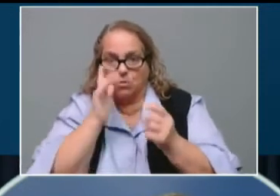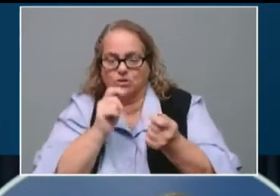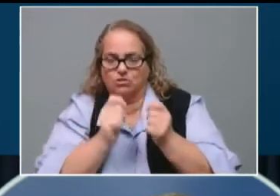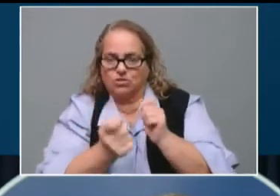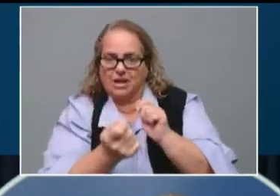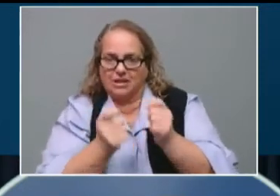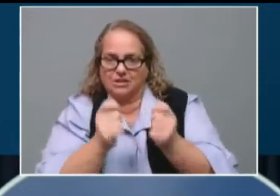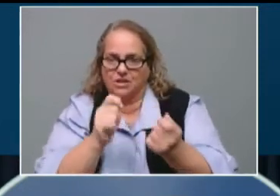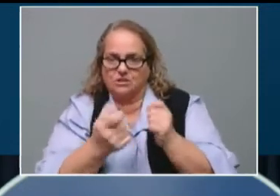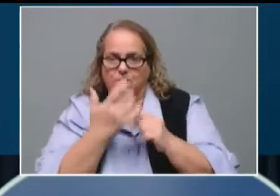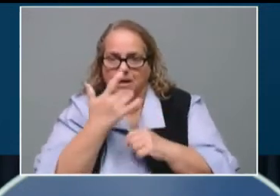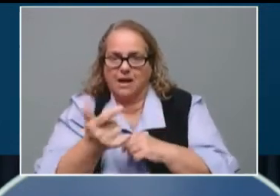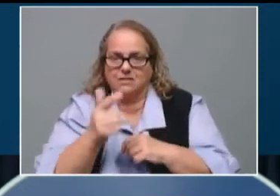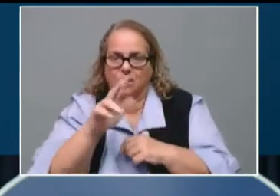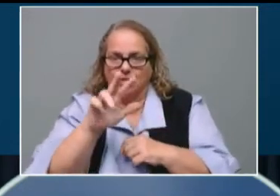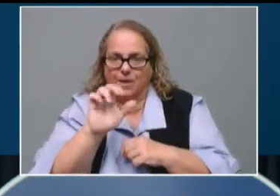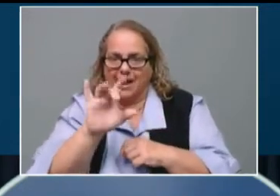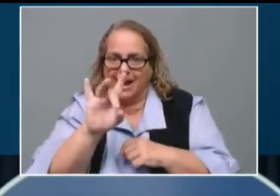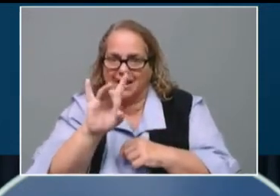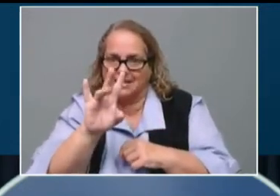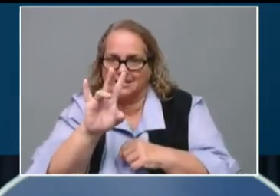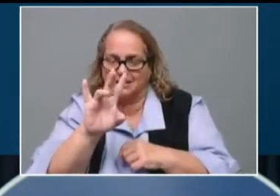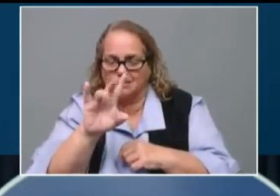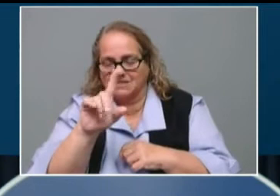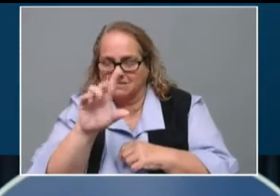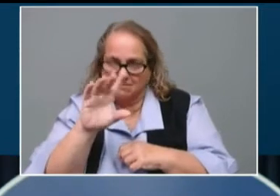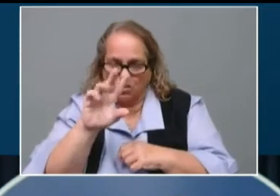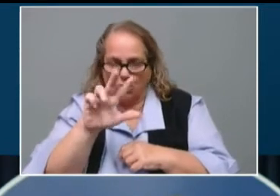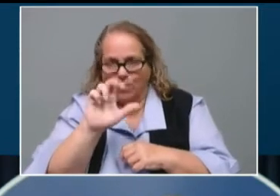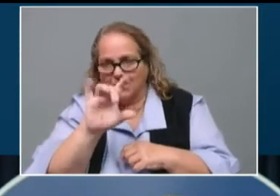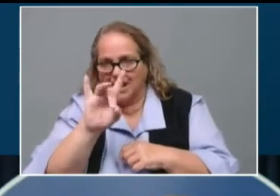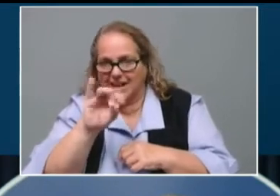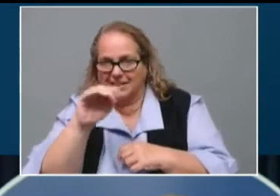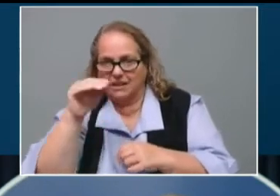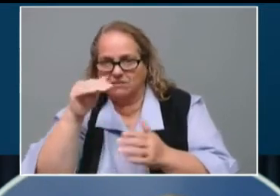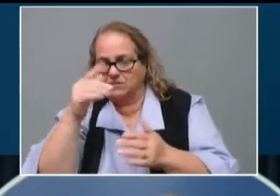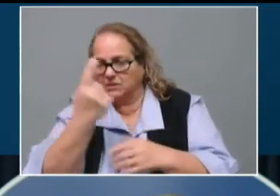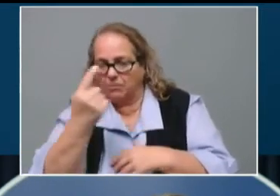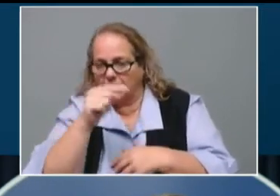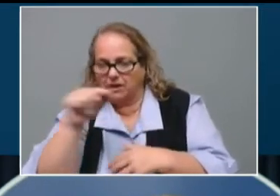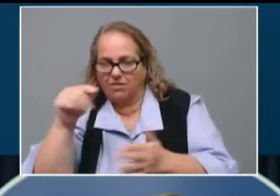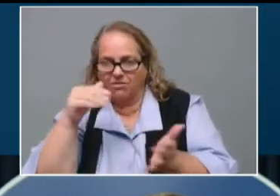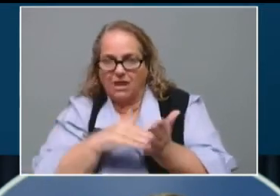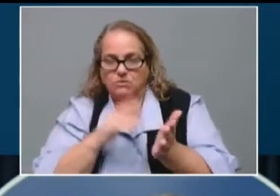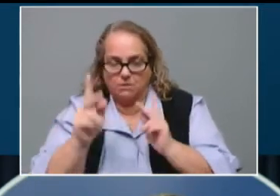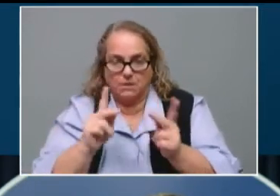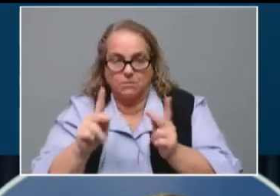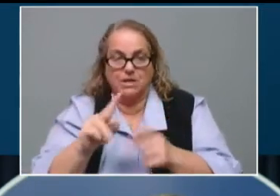1000 more people in it, 61%. So that means 61% of everybody is eligible to